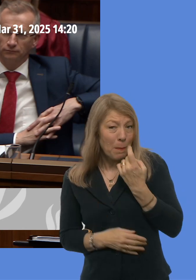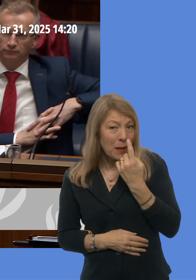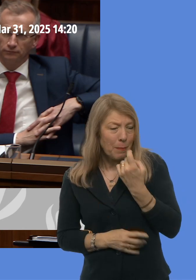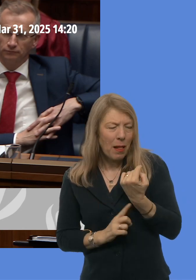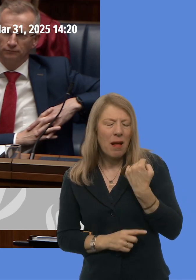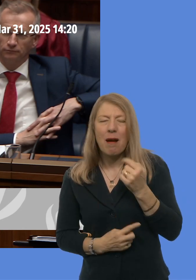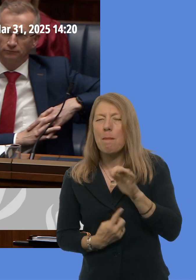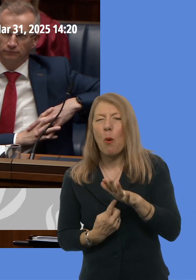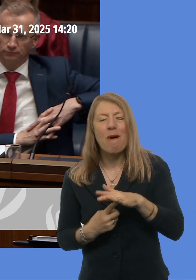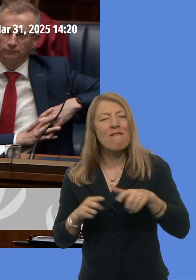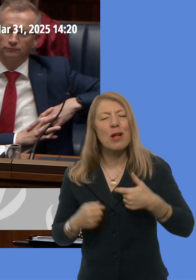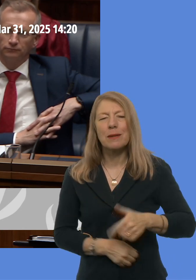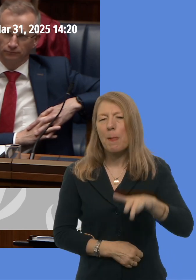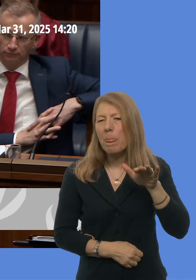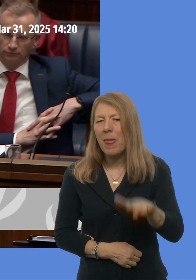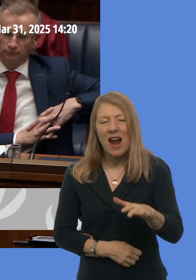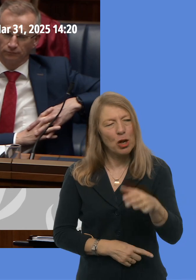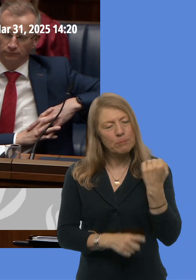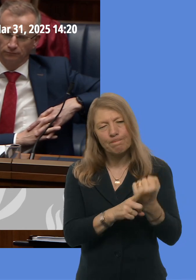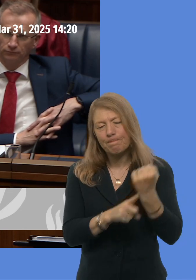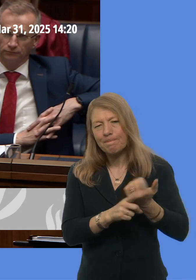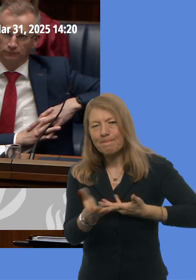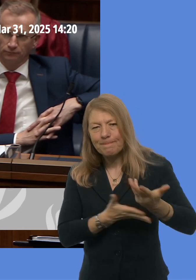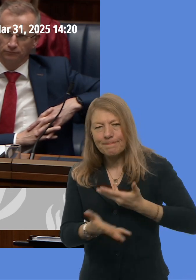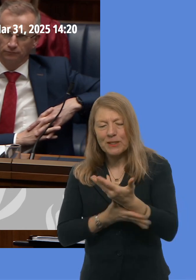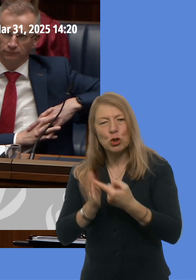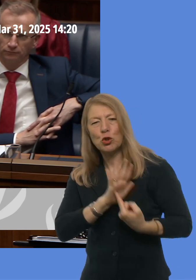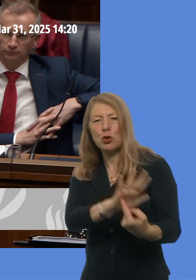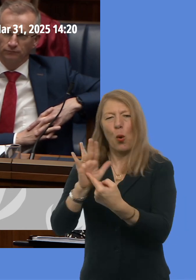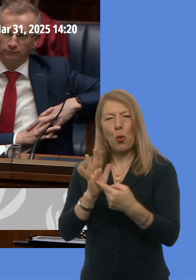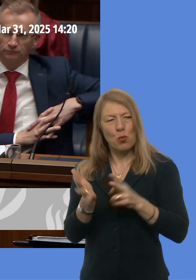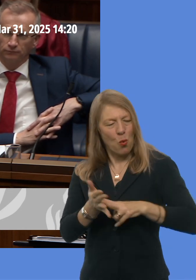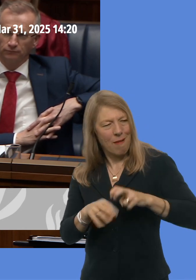to speak up and to champion Northern Ireland and the very particular issues that we have.